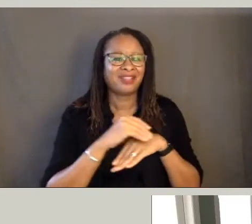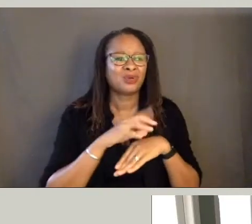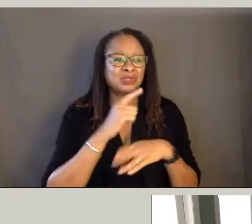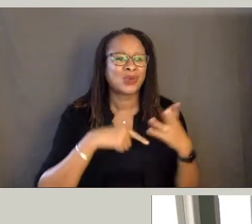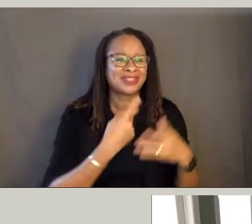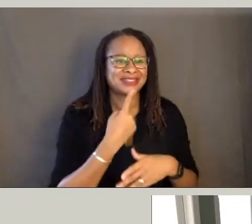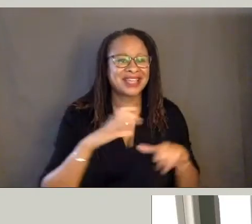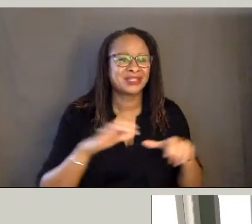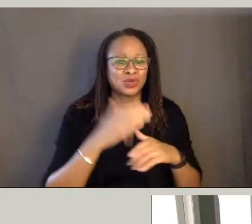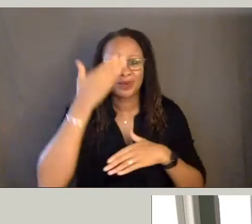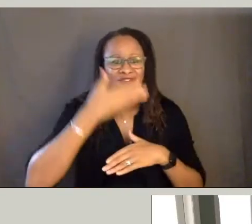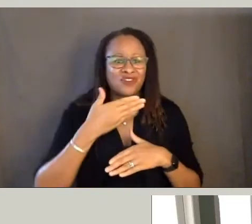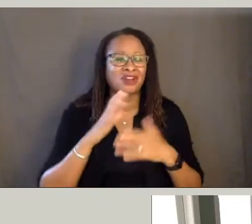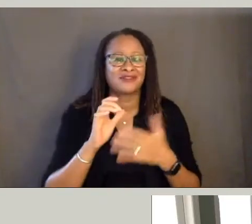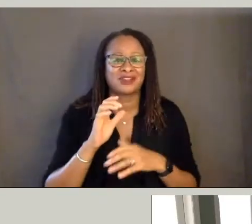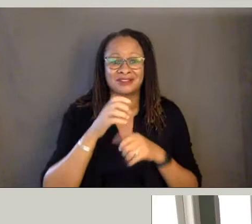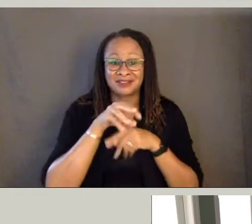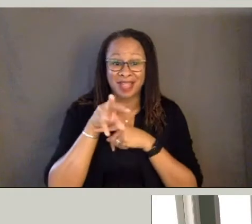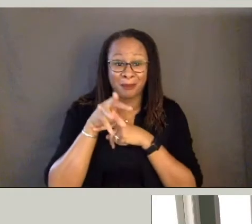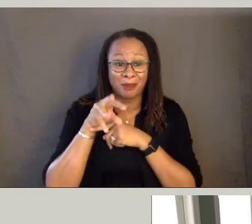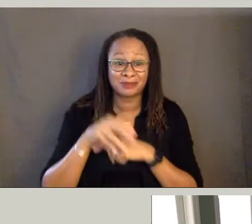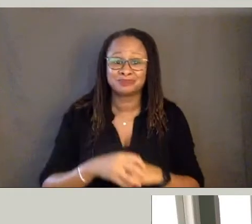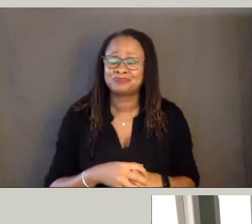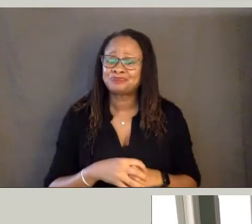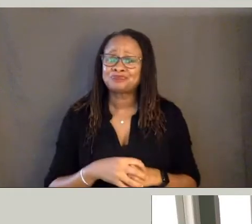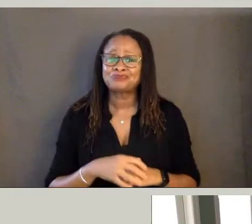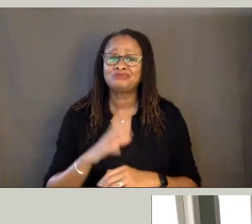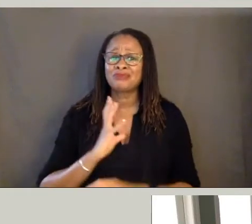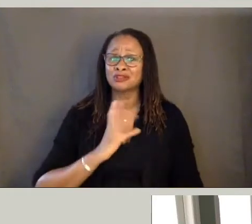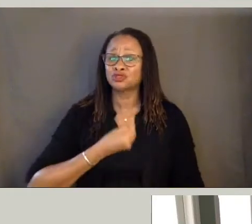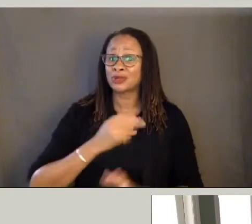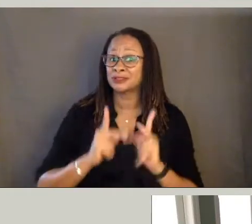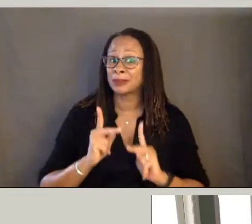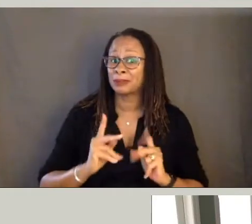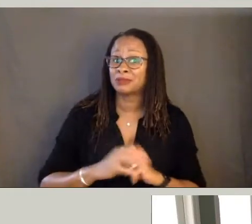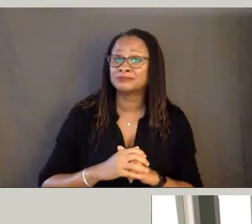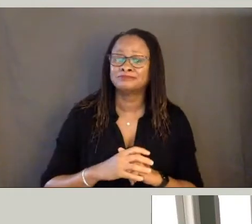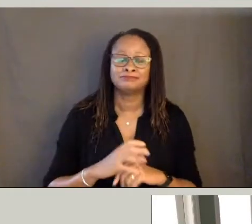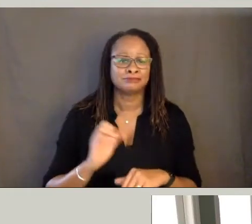in front of the camera. Trans people, and all marginalized people,